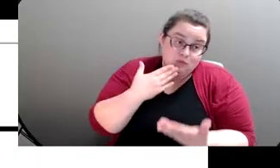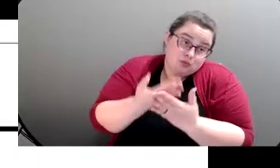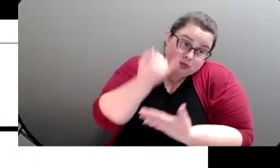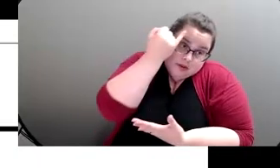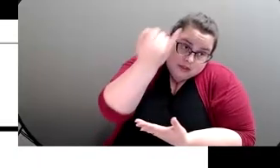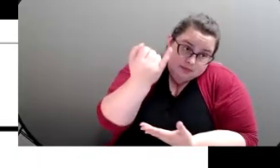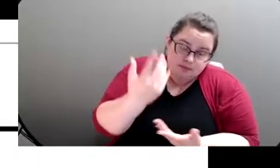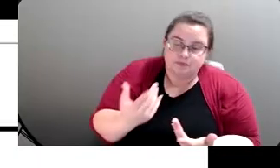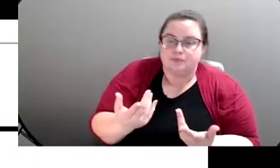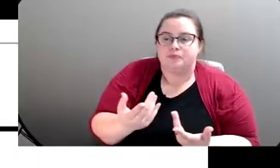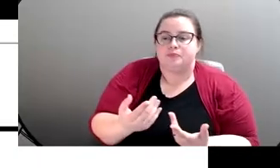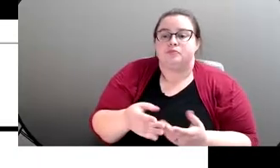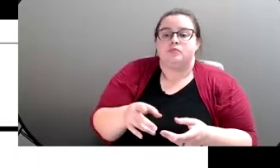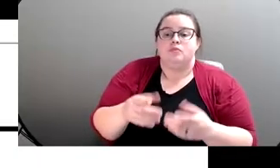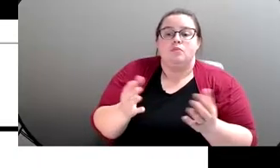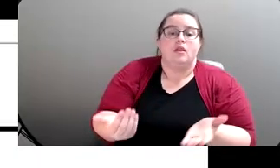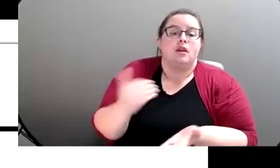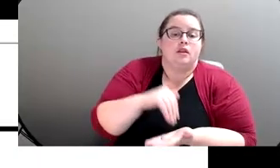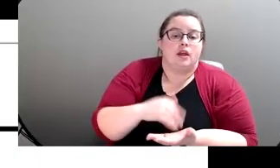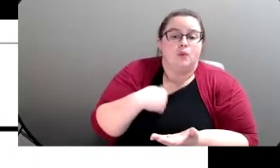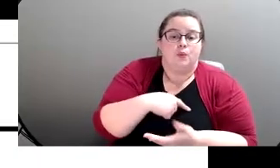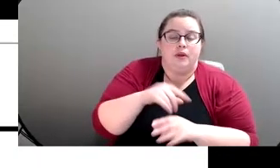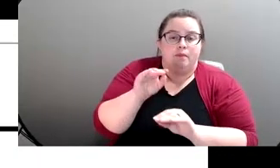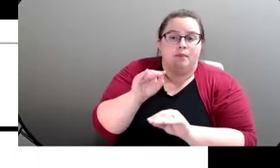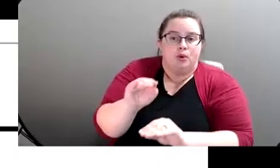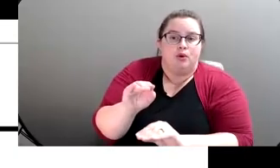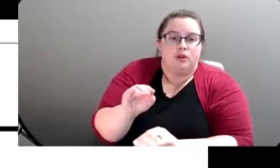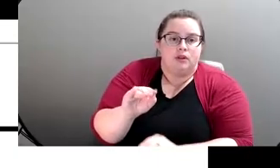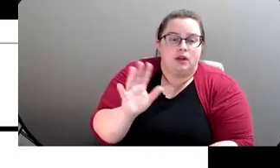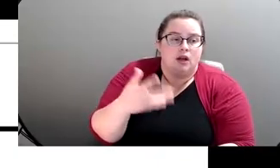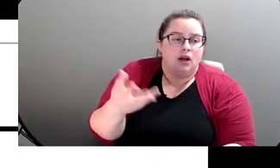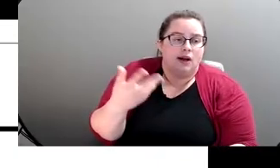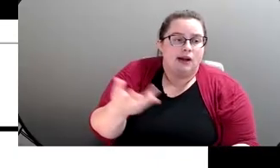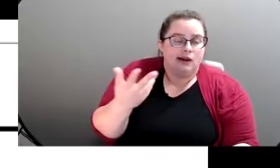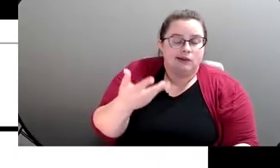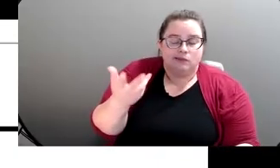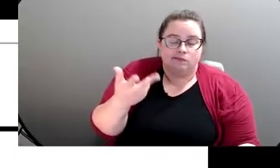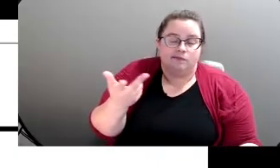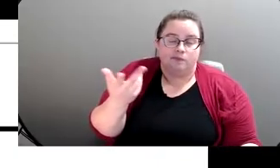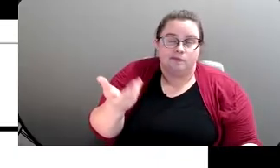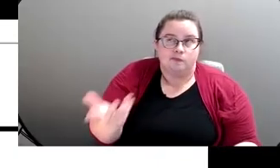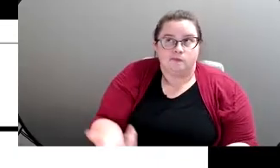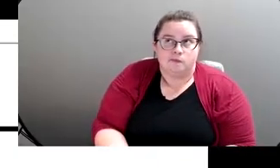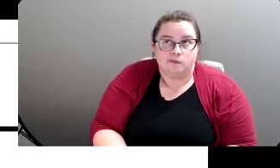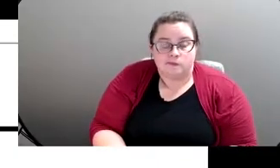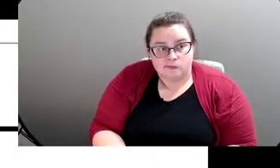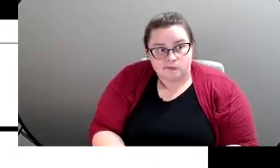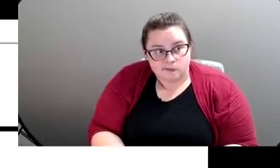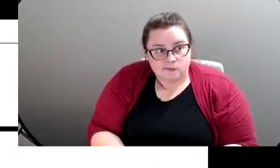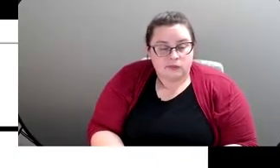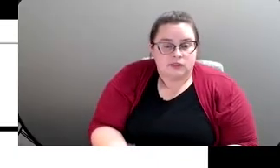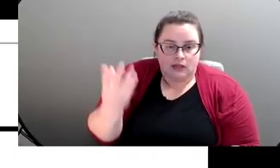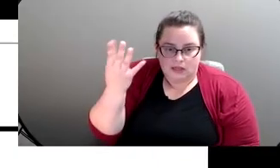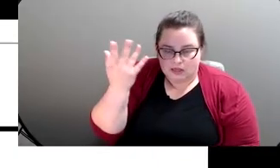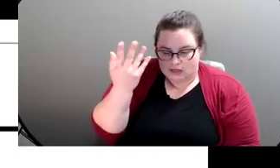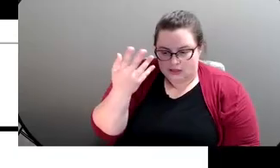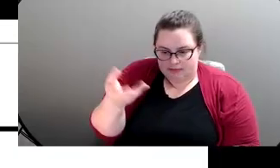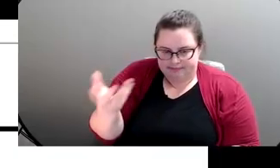And again, we have put, I want to say.